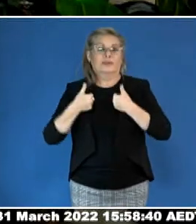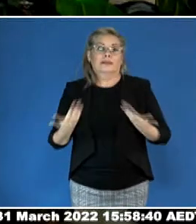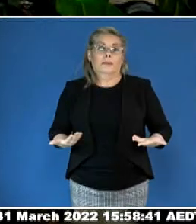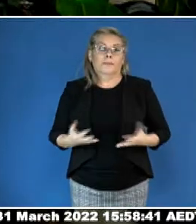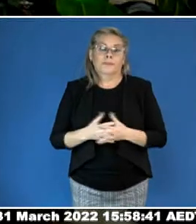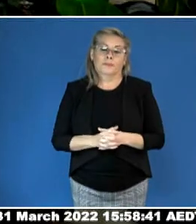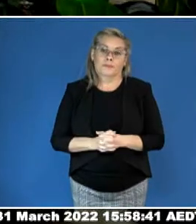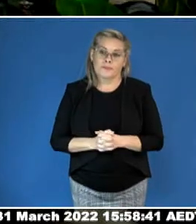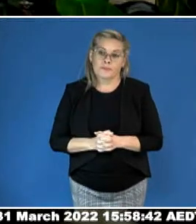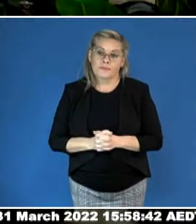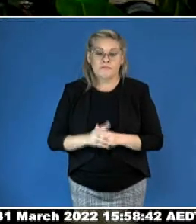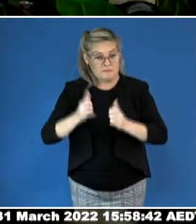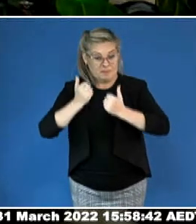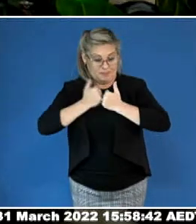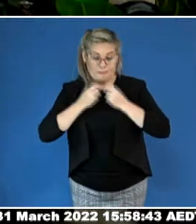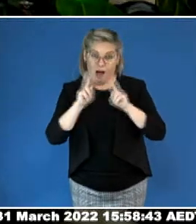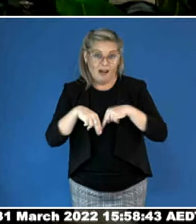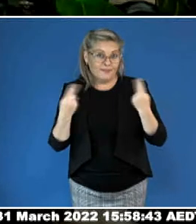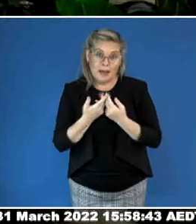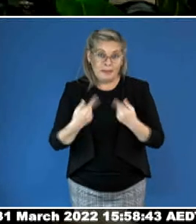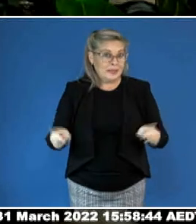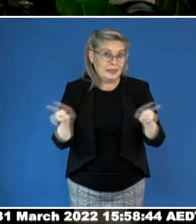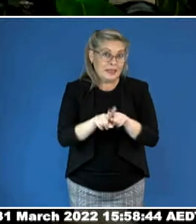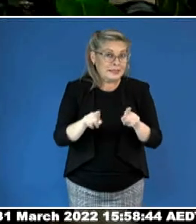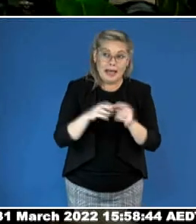My family, as well as thousands more, have experienced a disproportionate number of